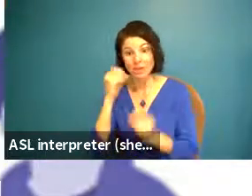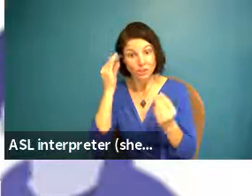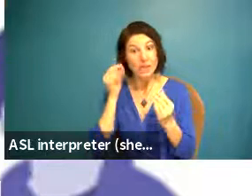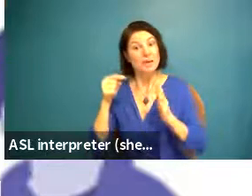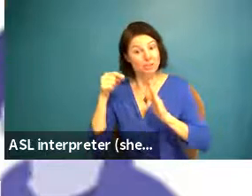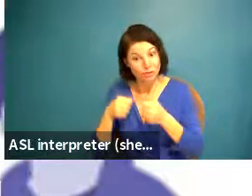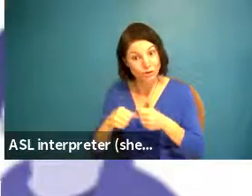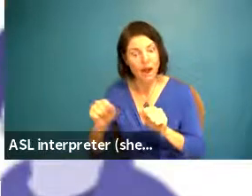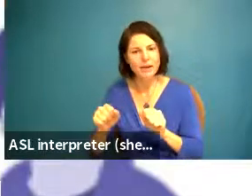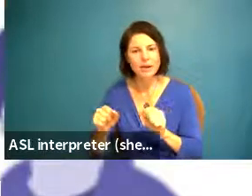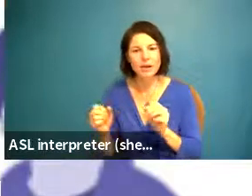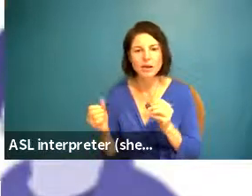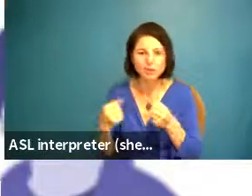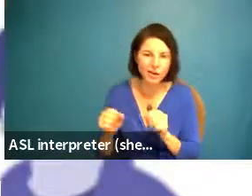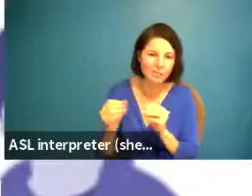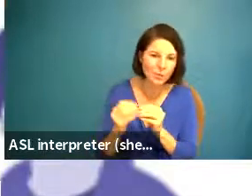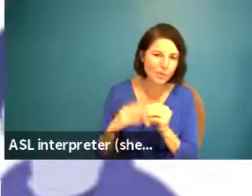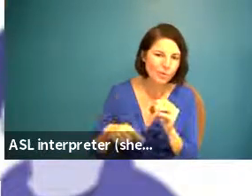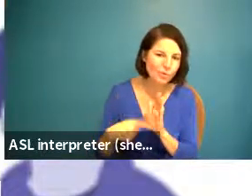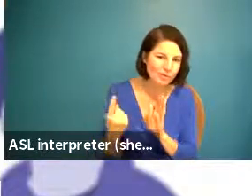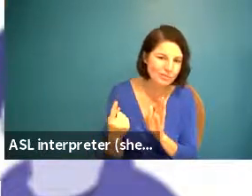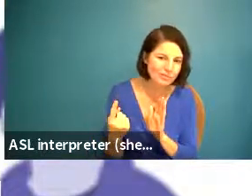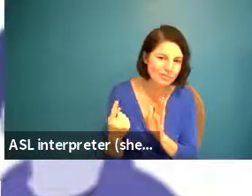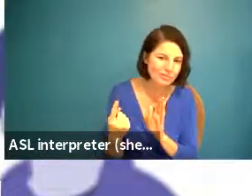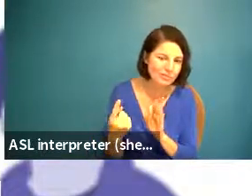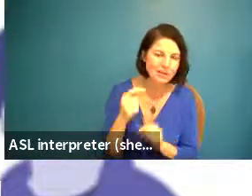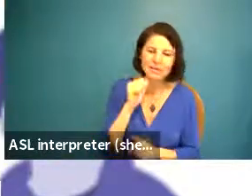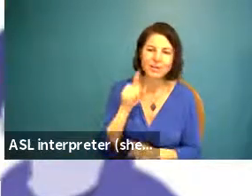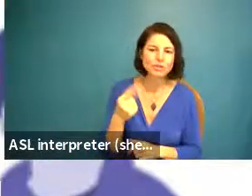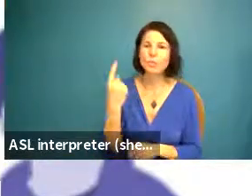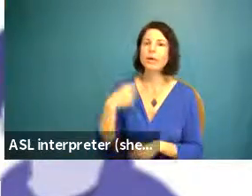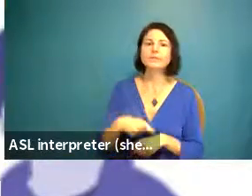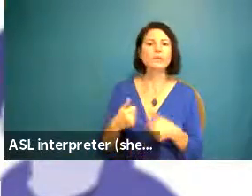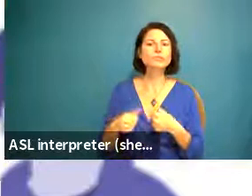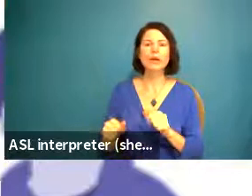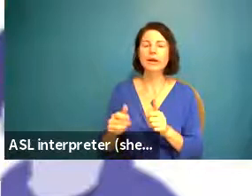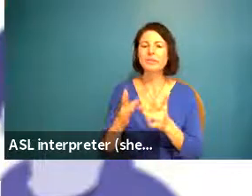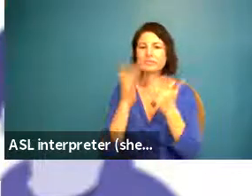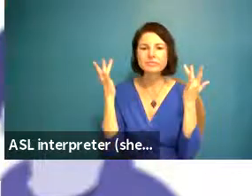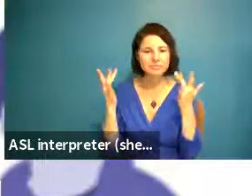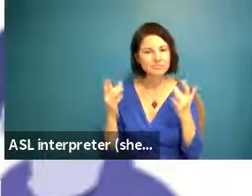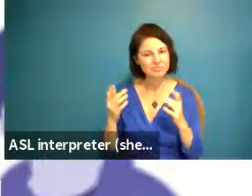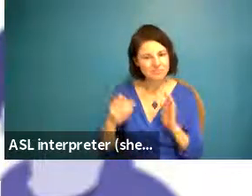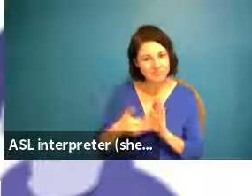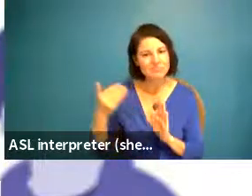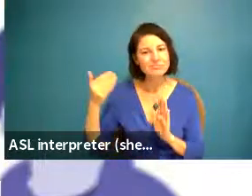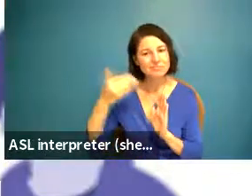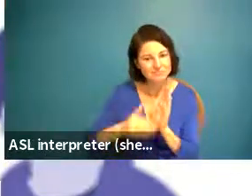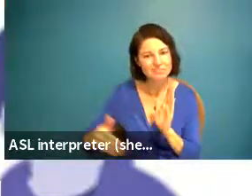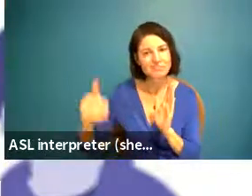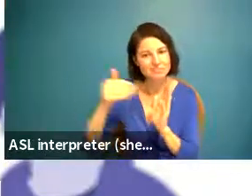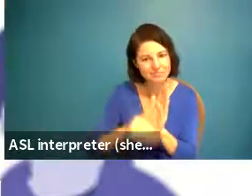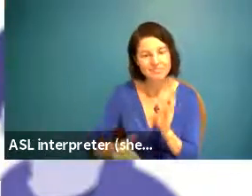than once. That wasn't even their first time that a lot of a lot of trans people reported having attempted suicide, about three times.